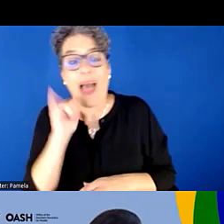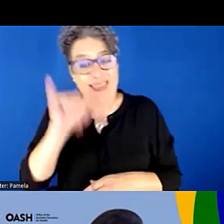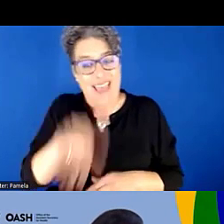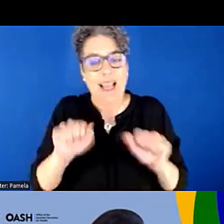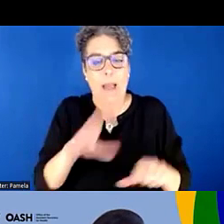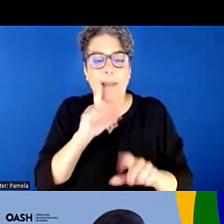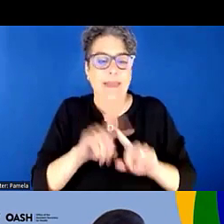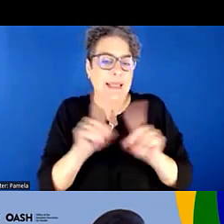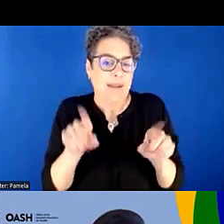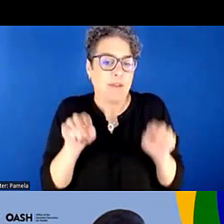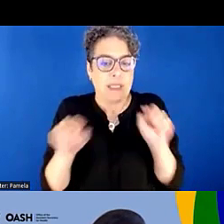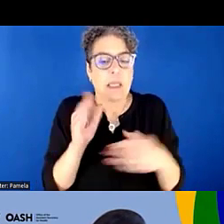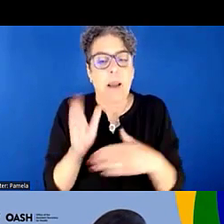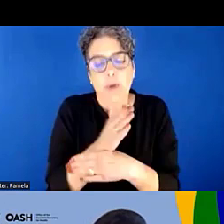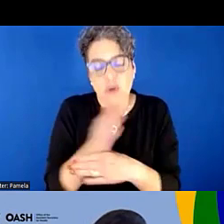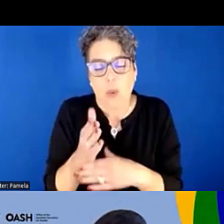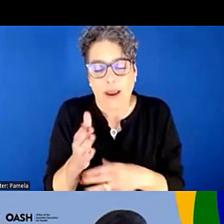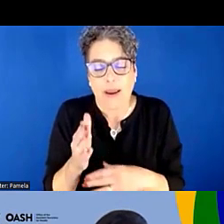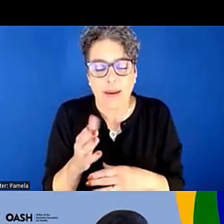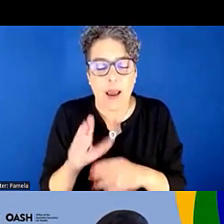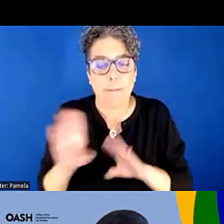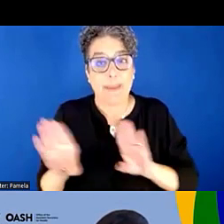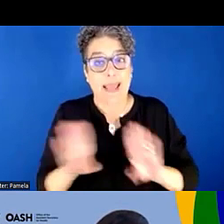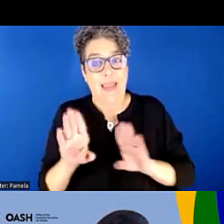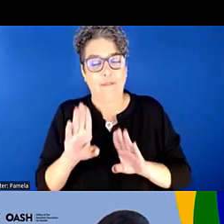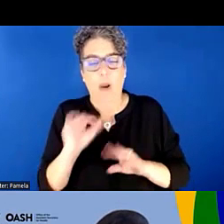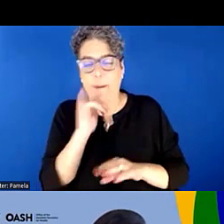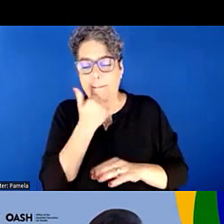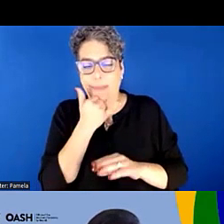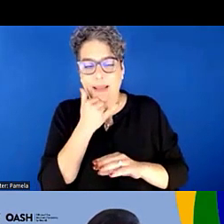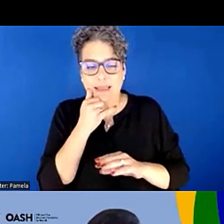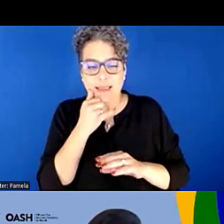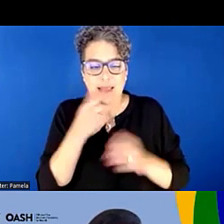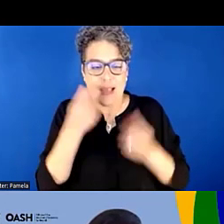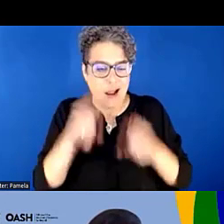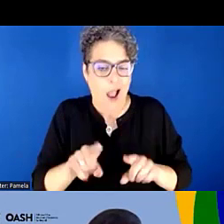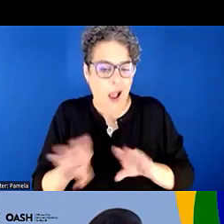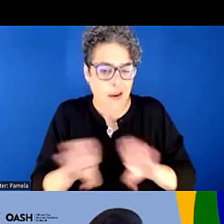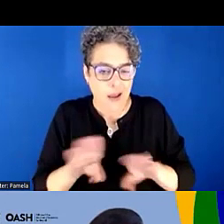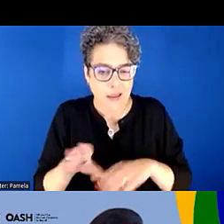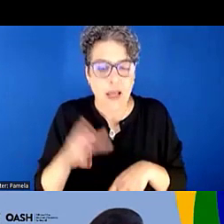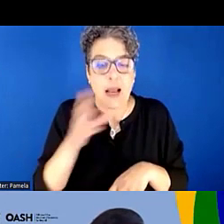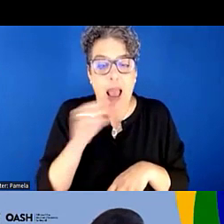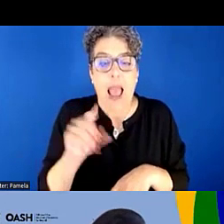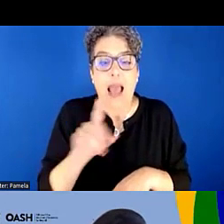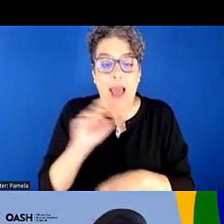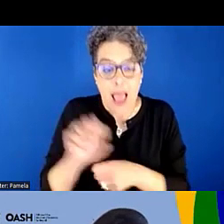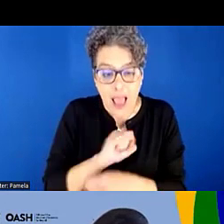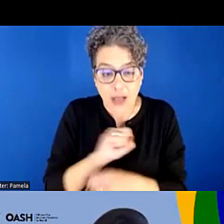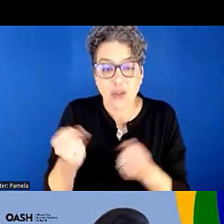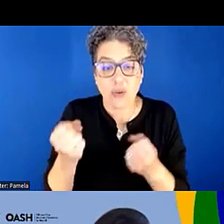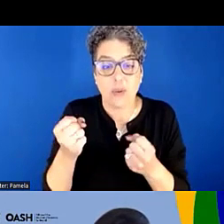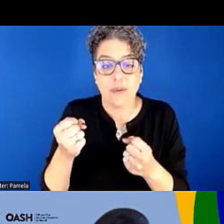and we also have to prove the actual significant departure from accepted research practices